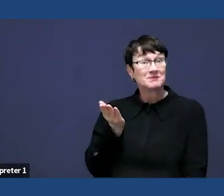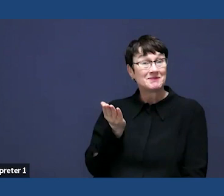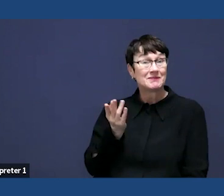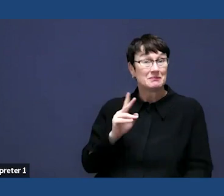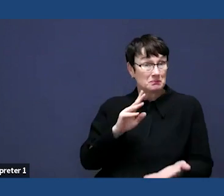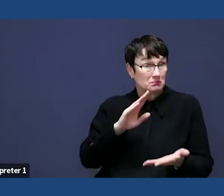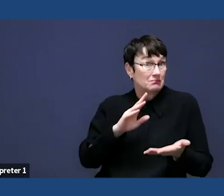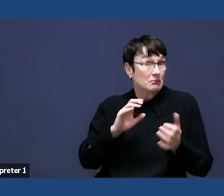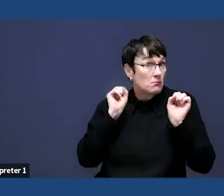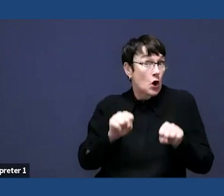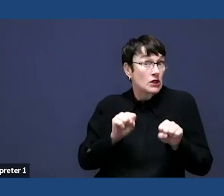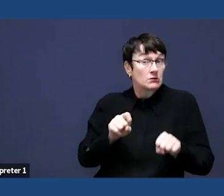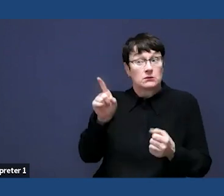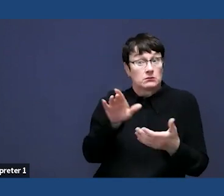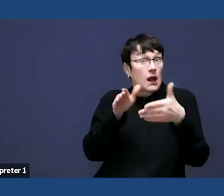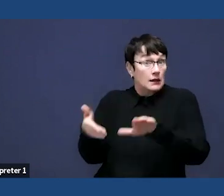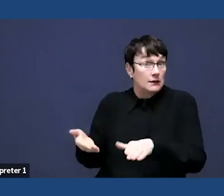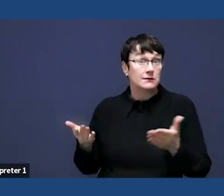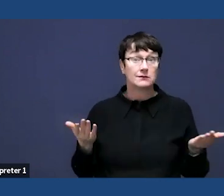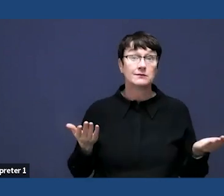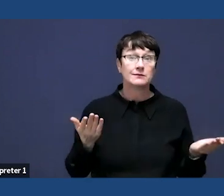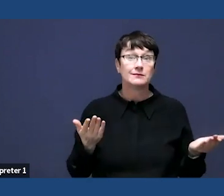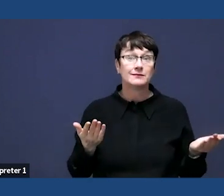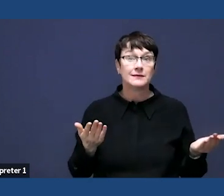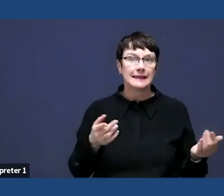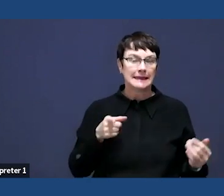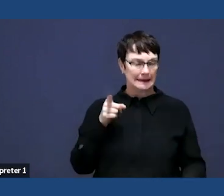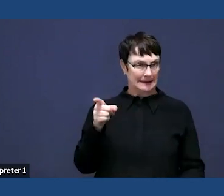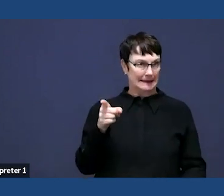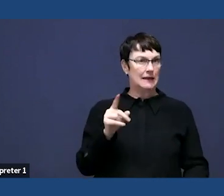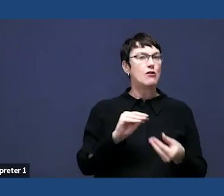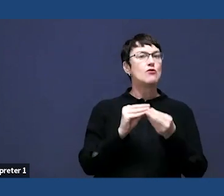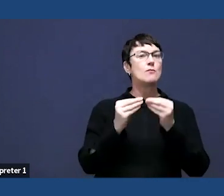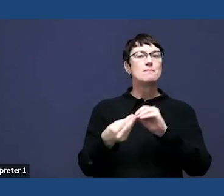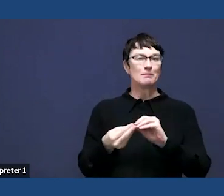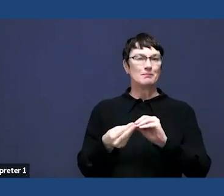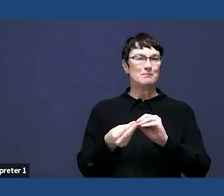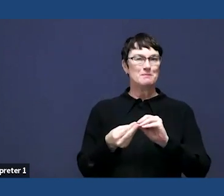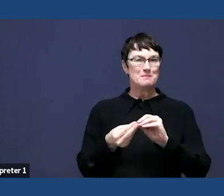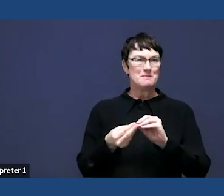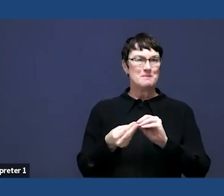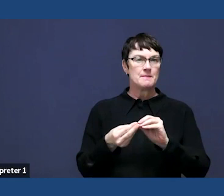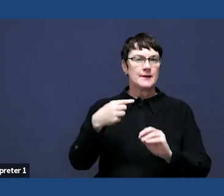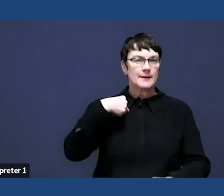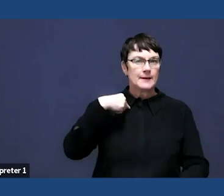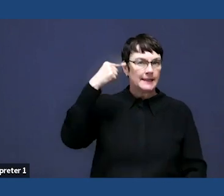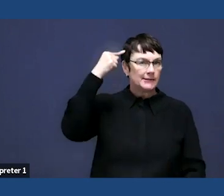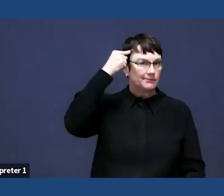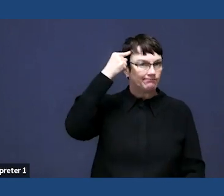The information and services that are available to the impoverished don't always get to the